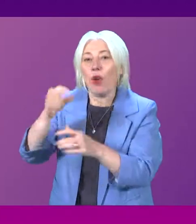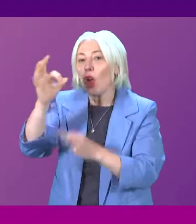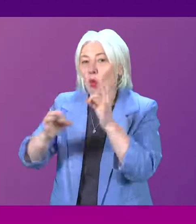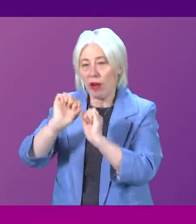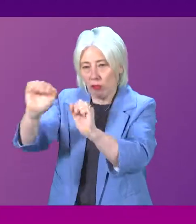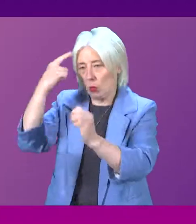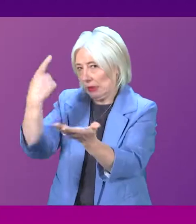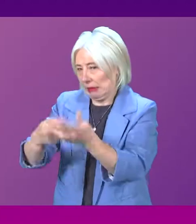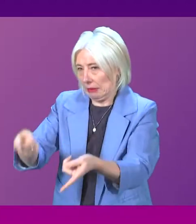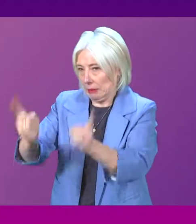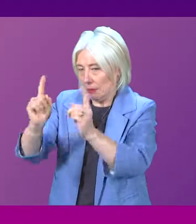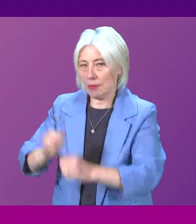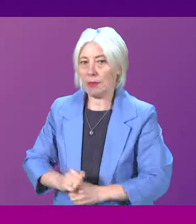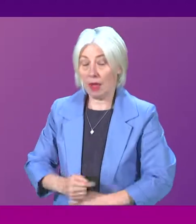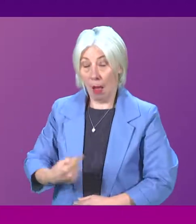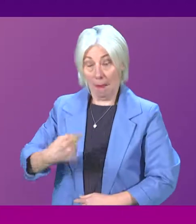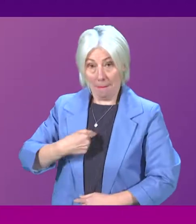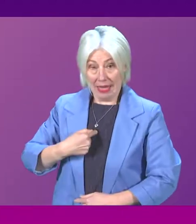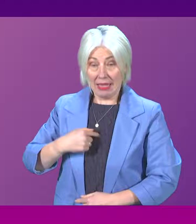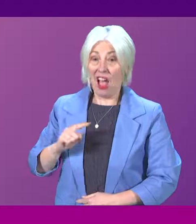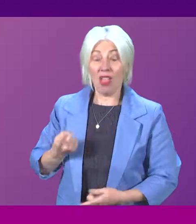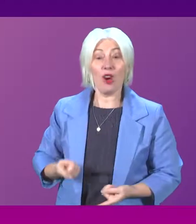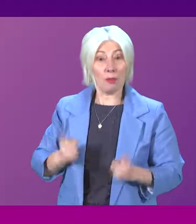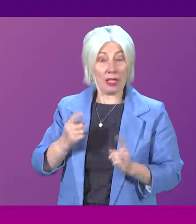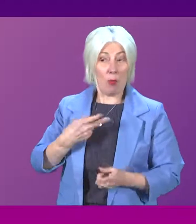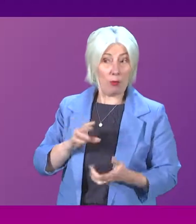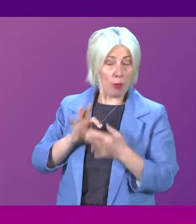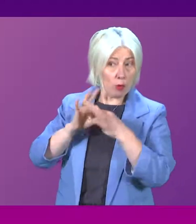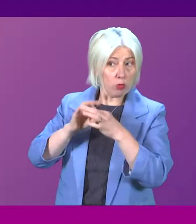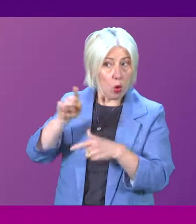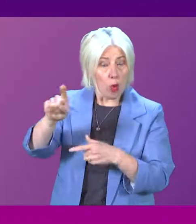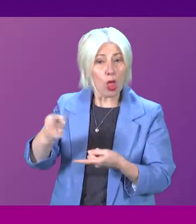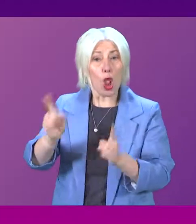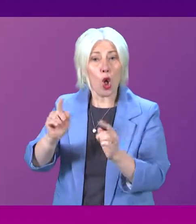From my own and the First Minister’s interactions with Lord Brailsford, I am left with no doubt